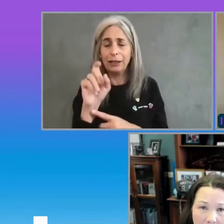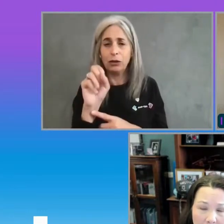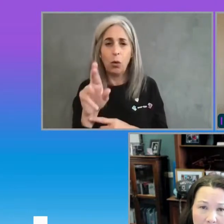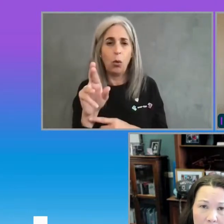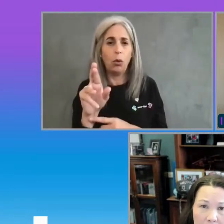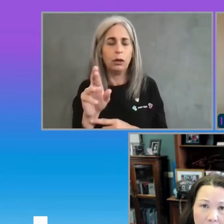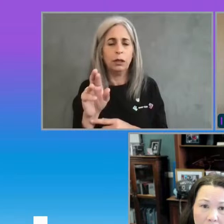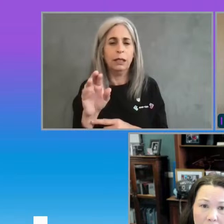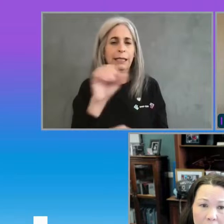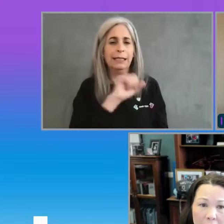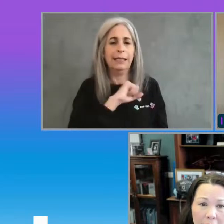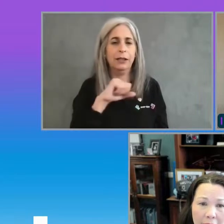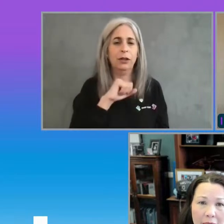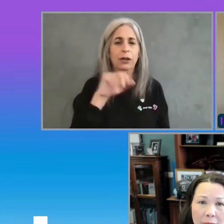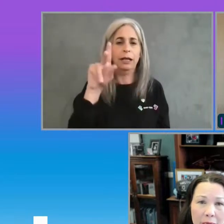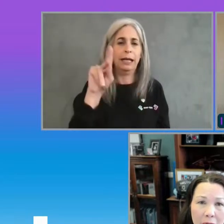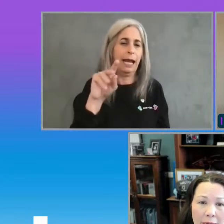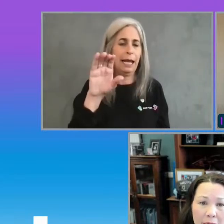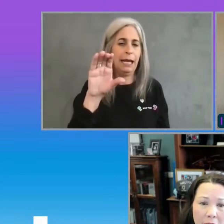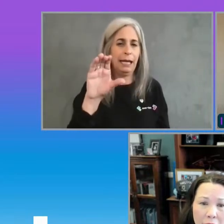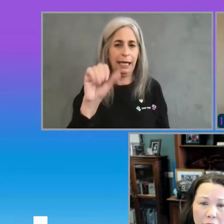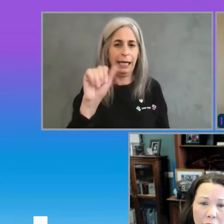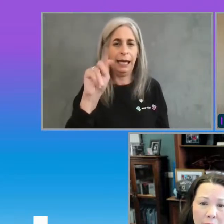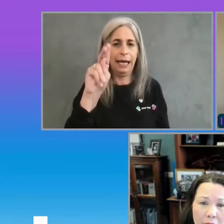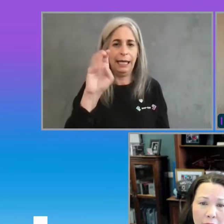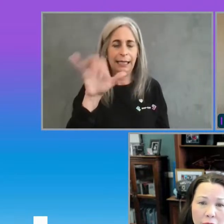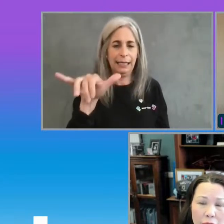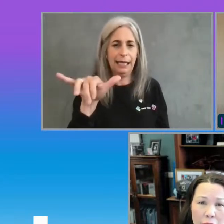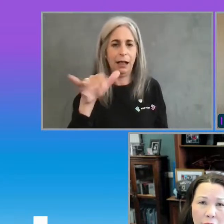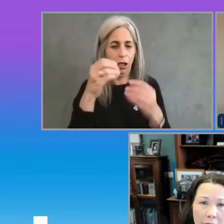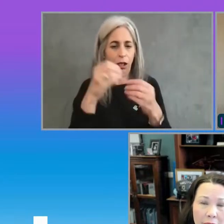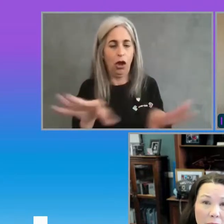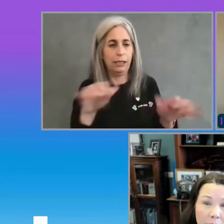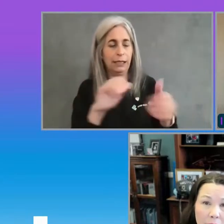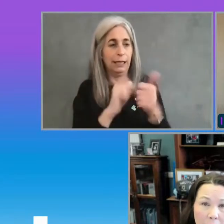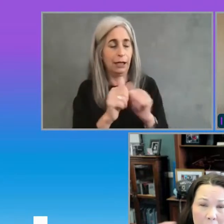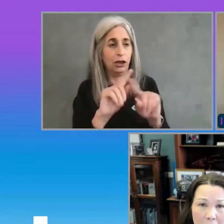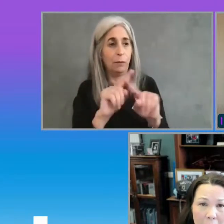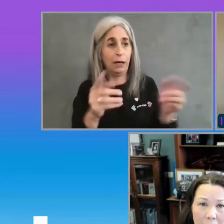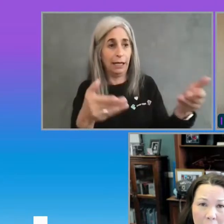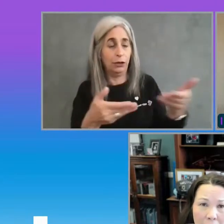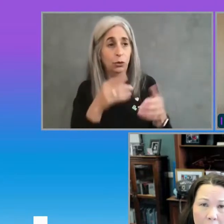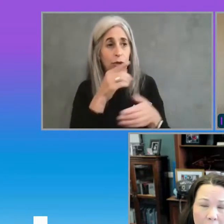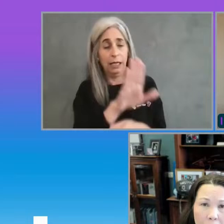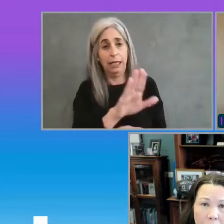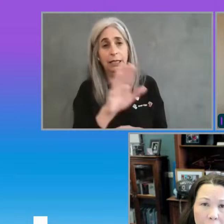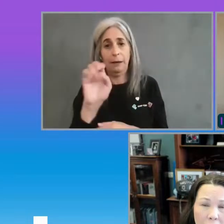unfortunately, Senator Casey lost his reelection. And he's been kind enough to let me